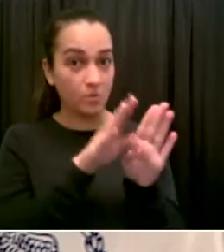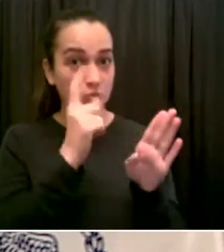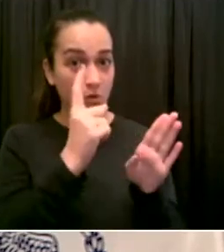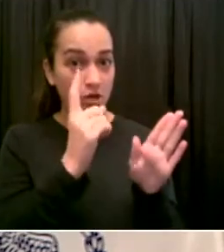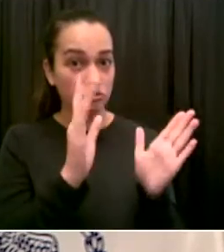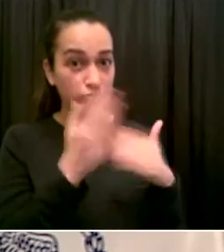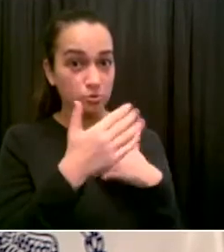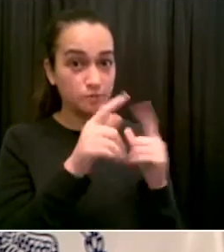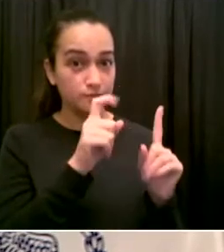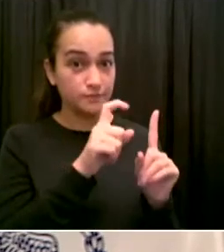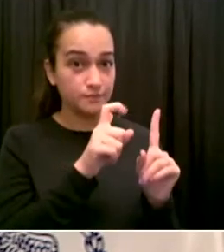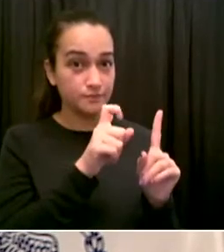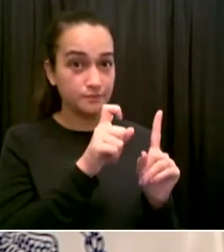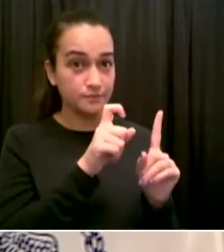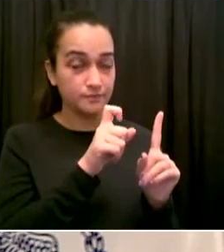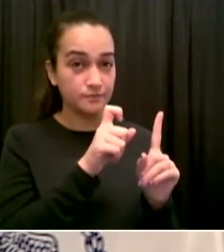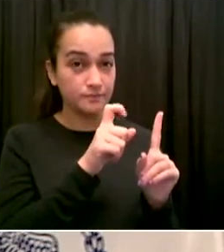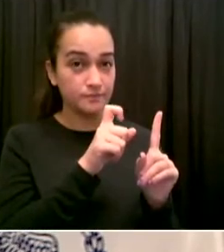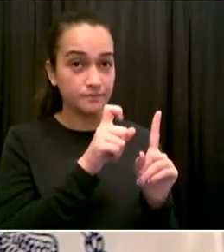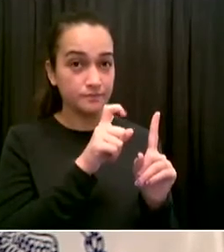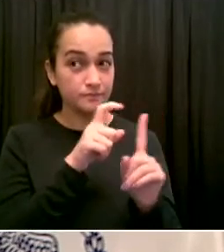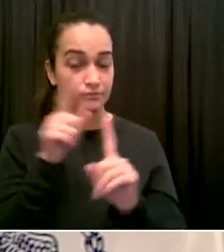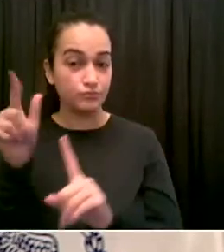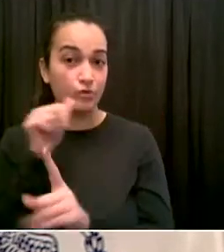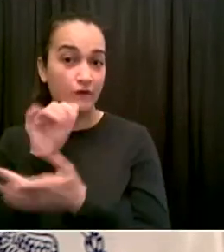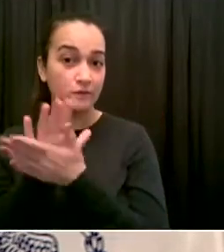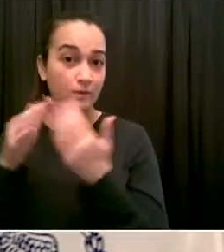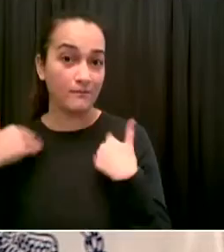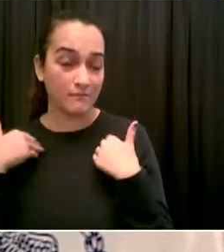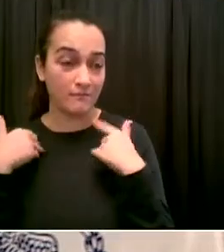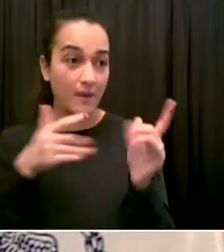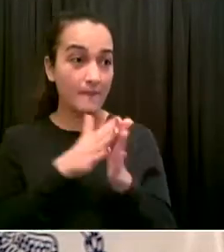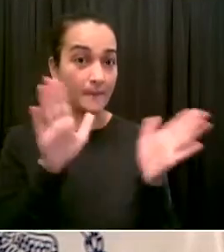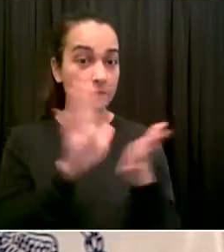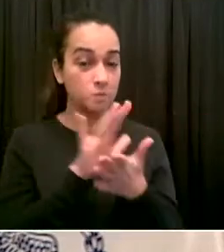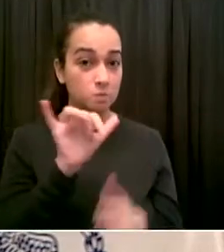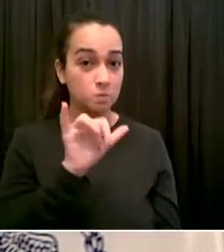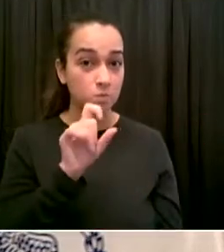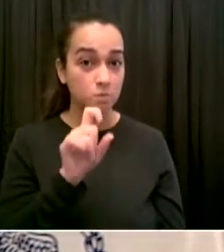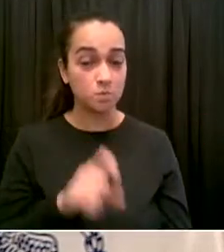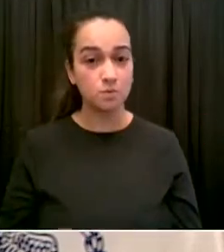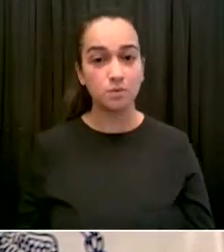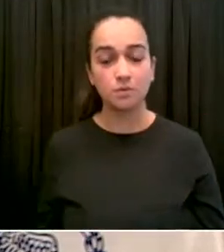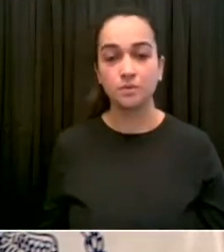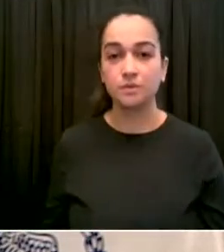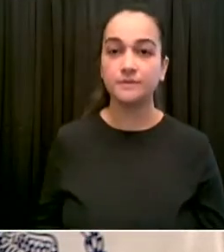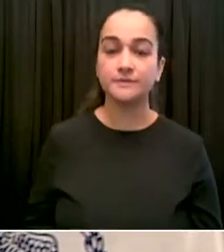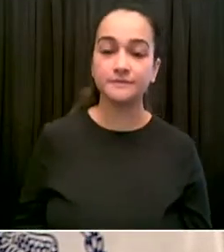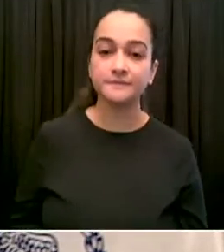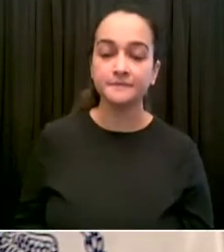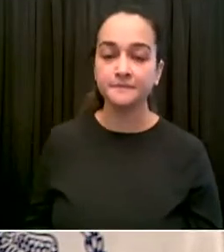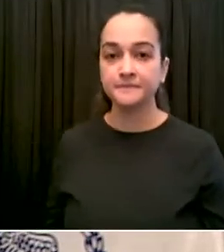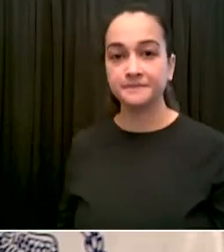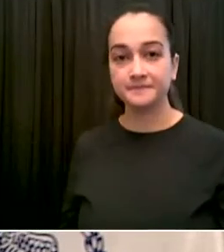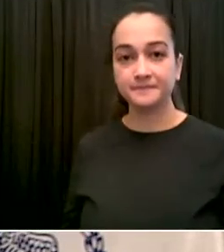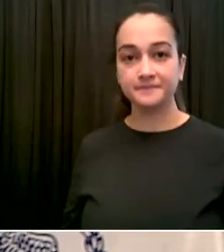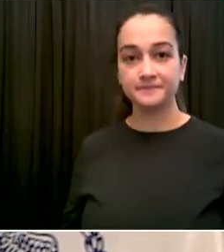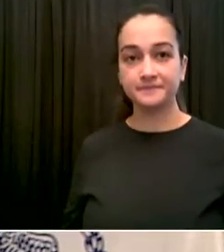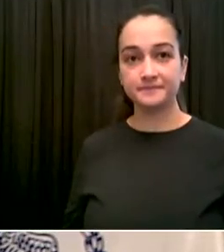THE ONE CASE CLOSER TRIGGER? EXCELLENT QUESTIN.O IT IS A COMPLEX AND IMPORTANT